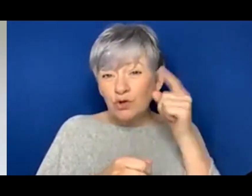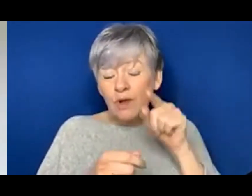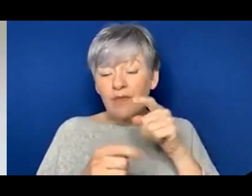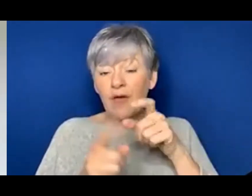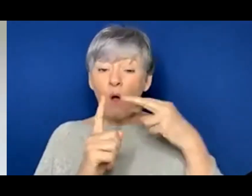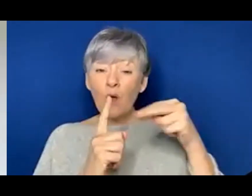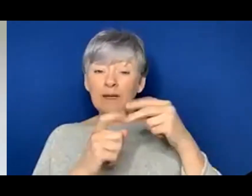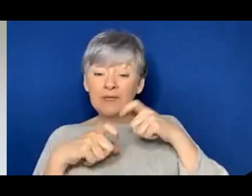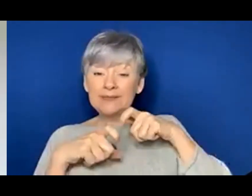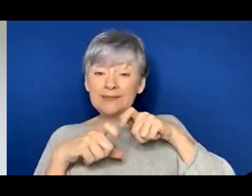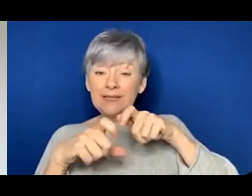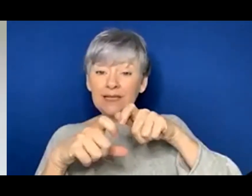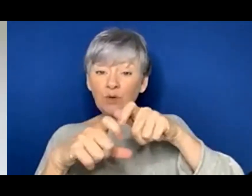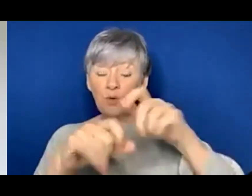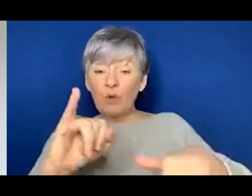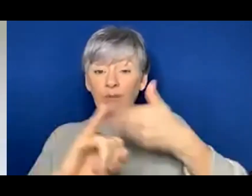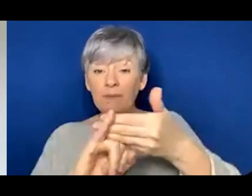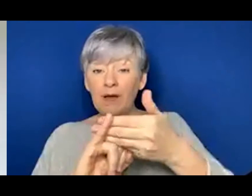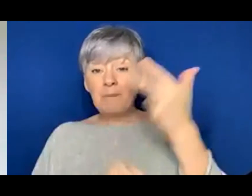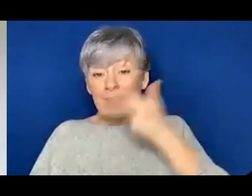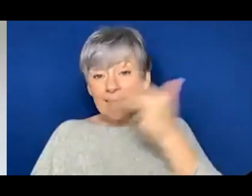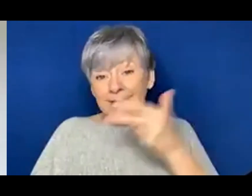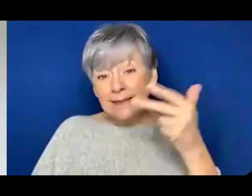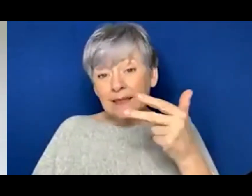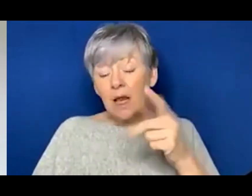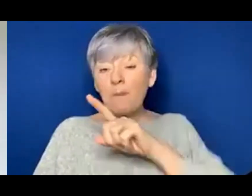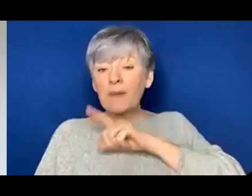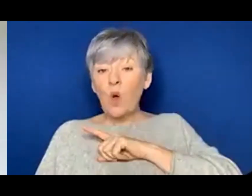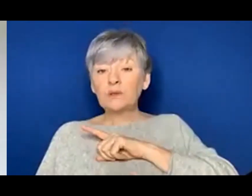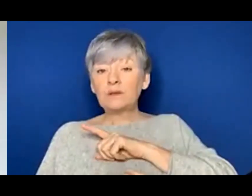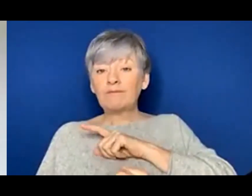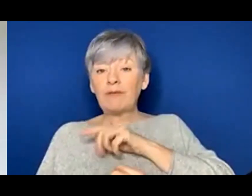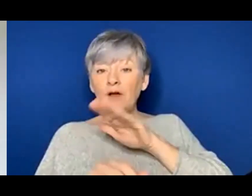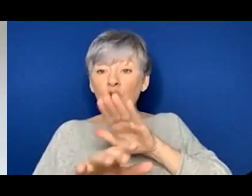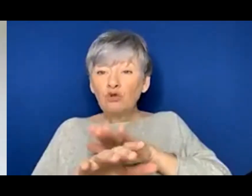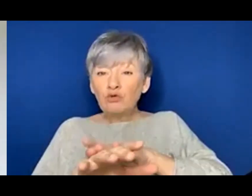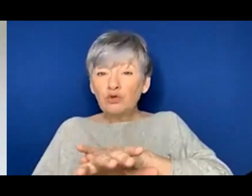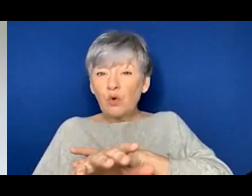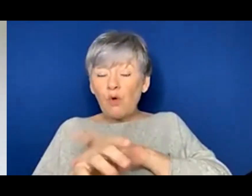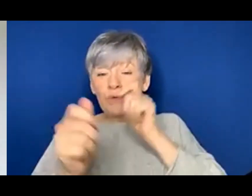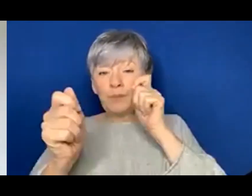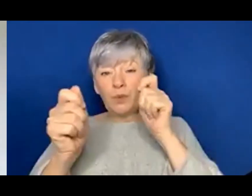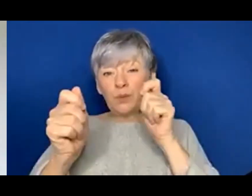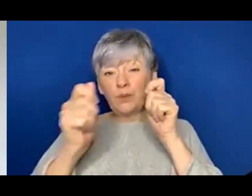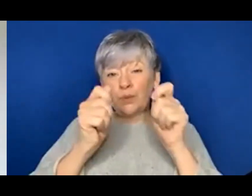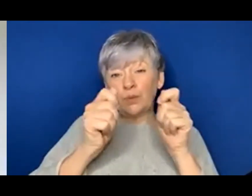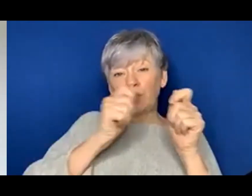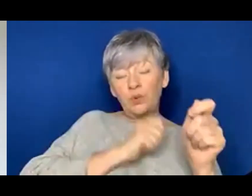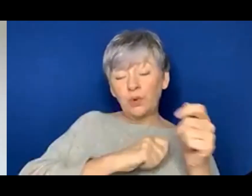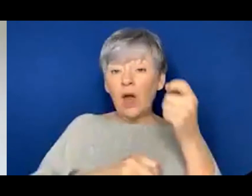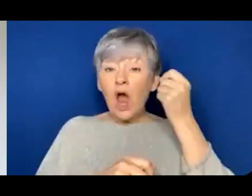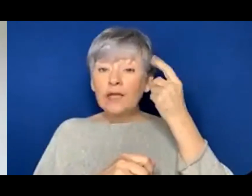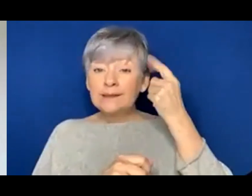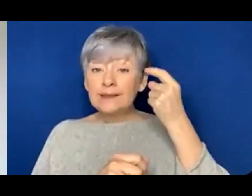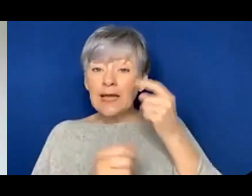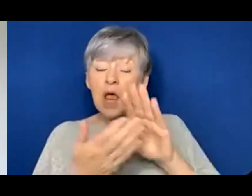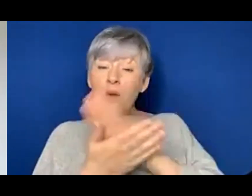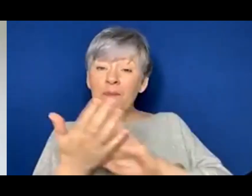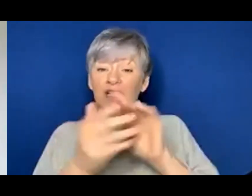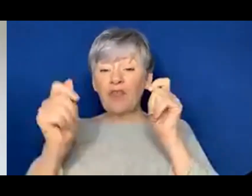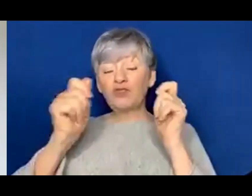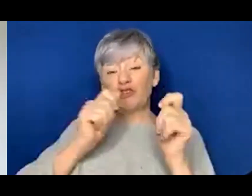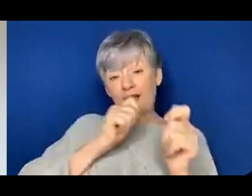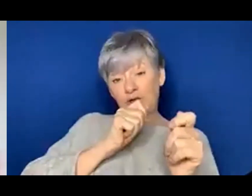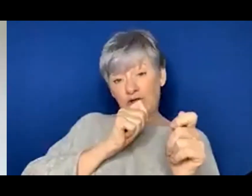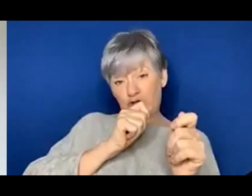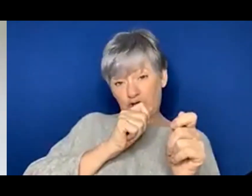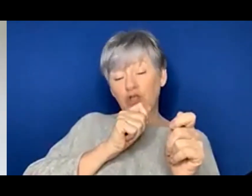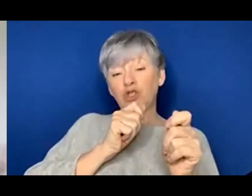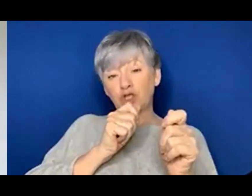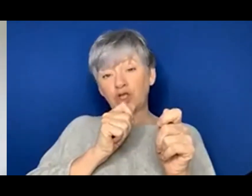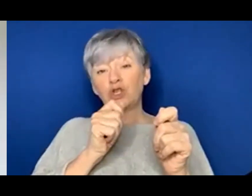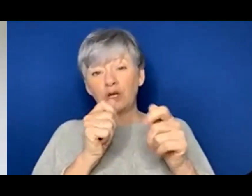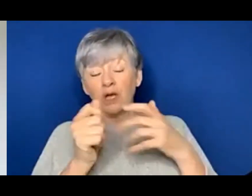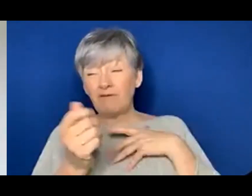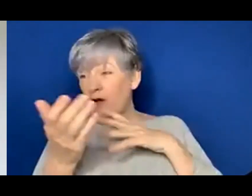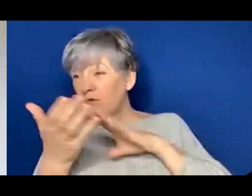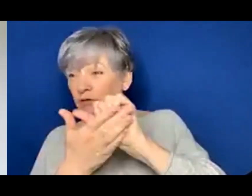when we turn 18. That then meant the shift for activism socially, culturally and on various